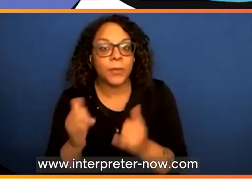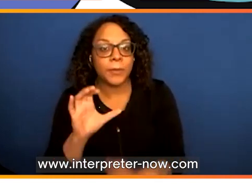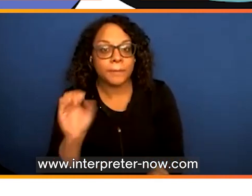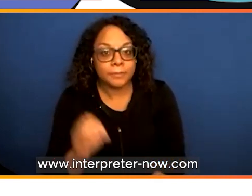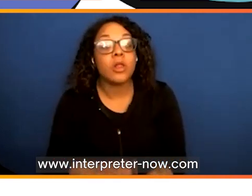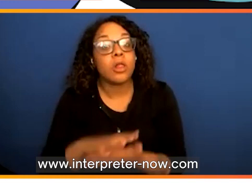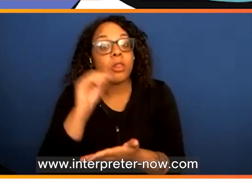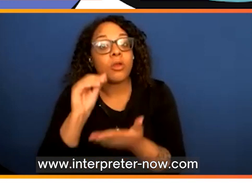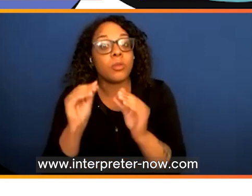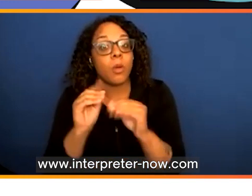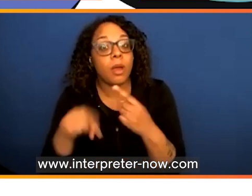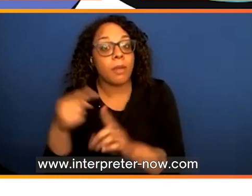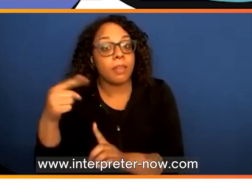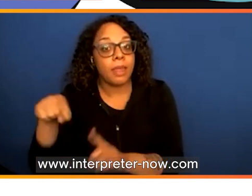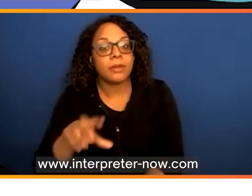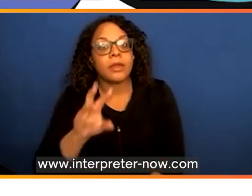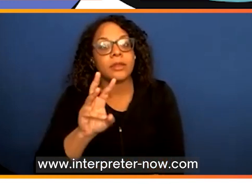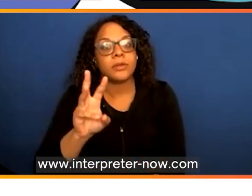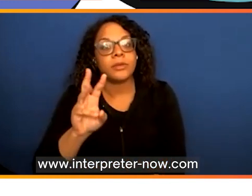You can learn more about them www.Interpreter-Now.com.